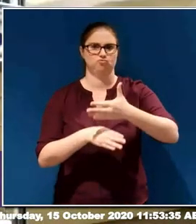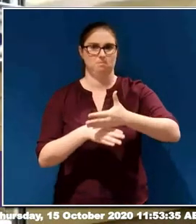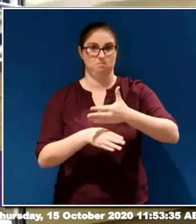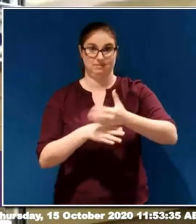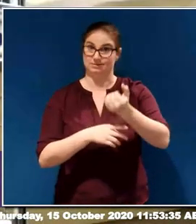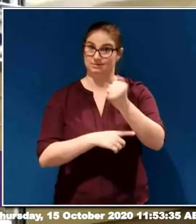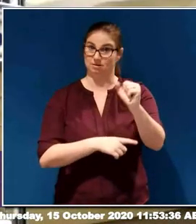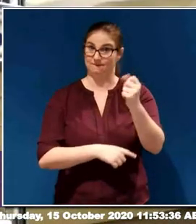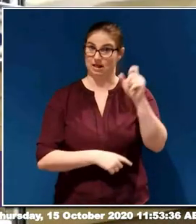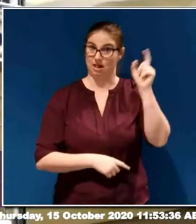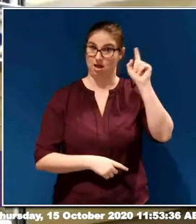Is there only one of them?